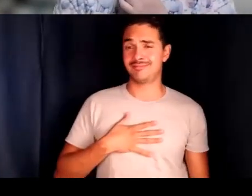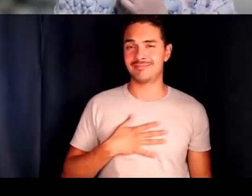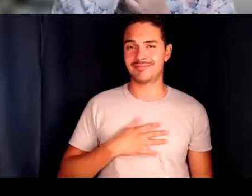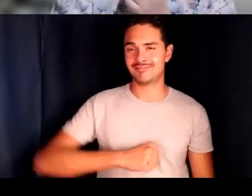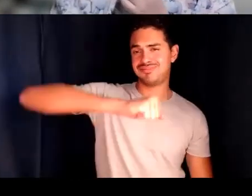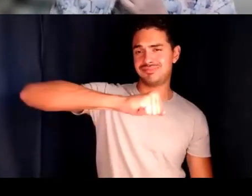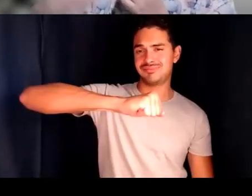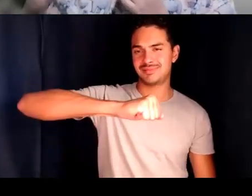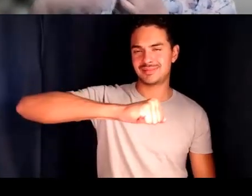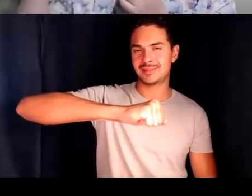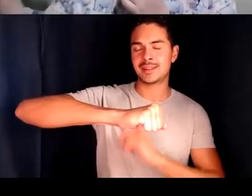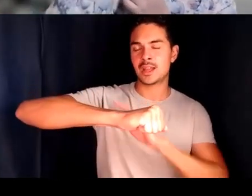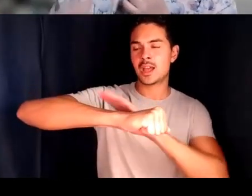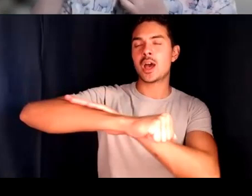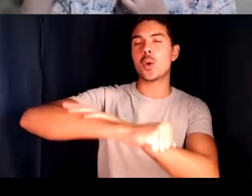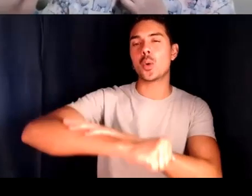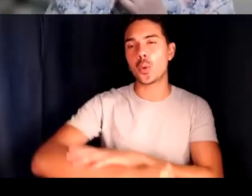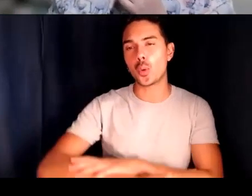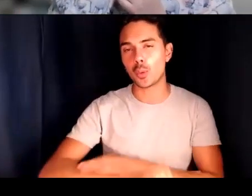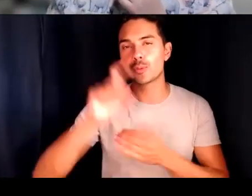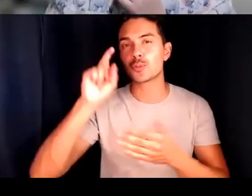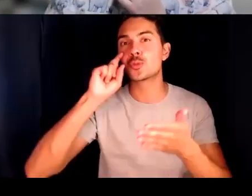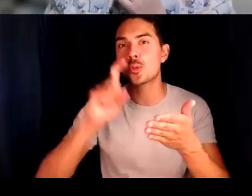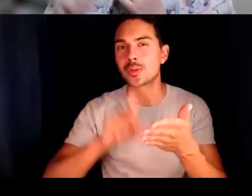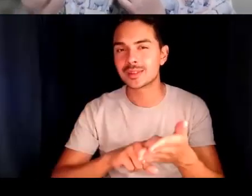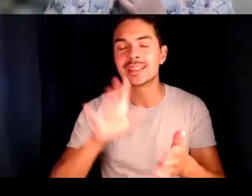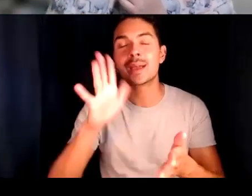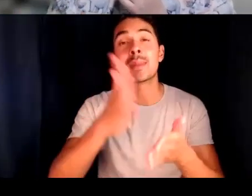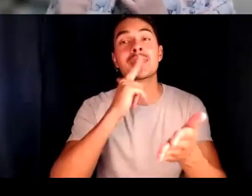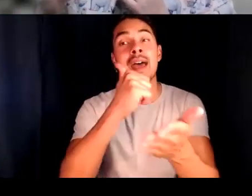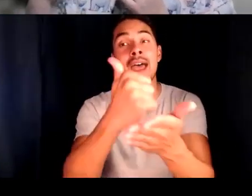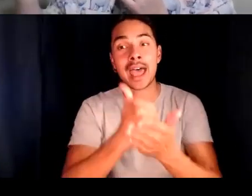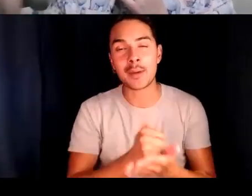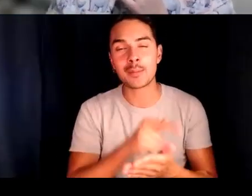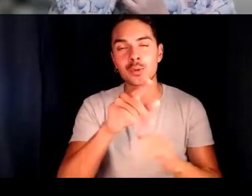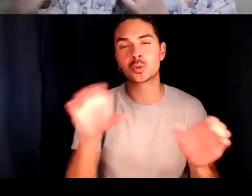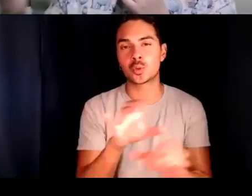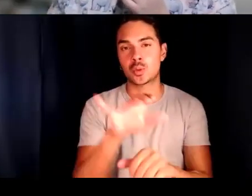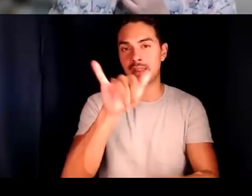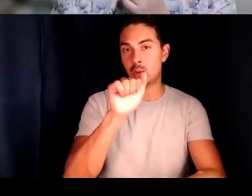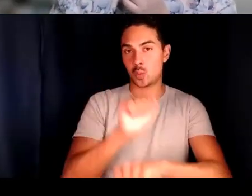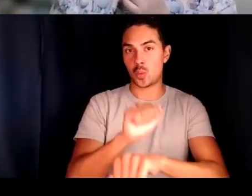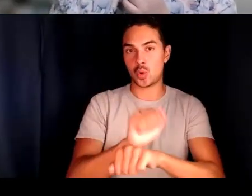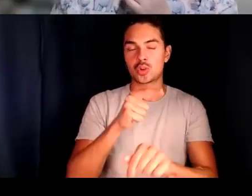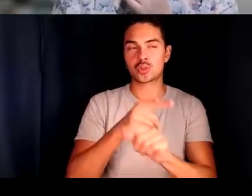but you can help us to just do that work of de-stigmatizing what happens